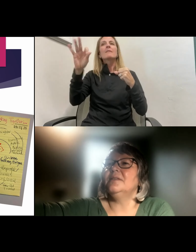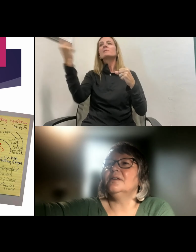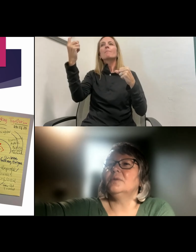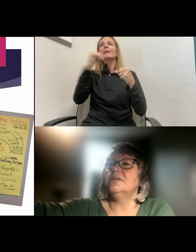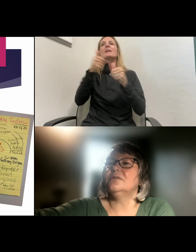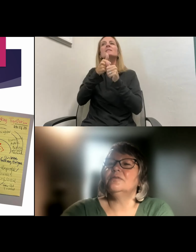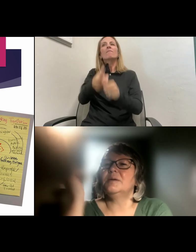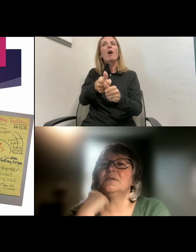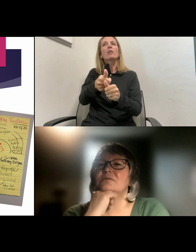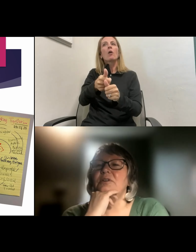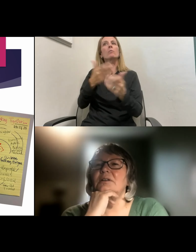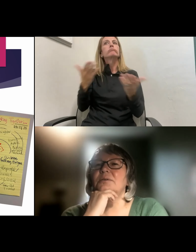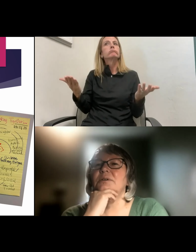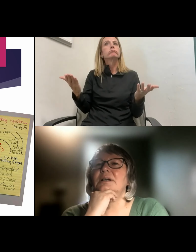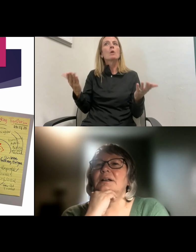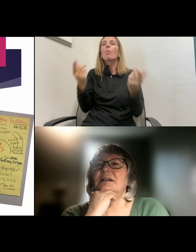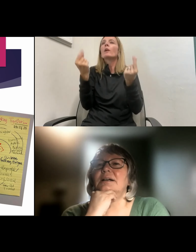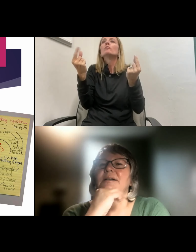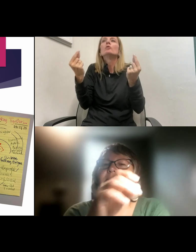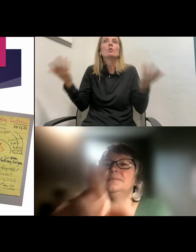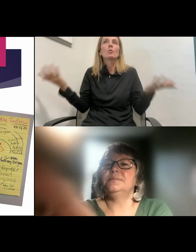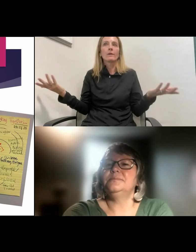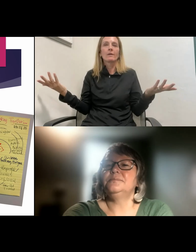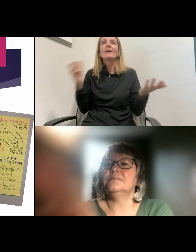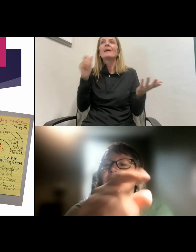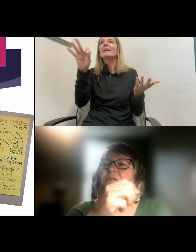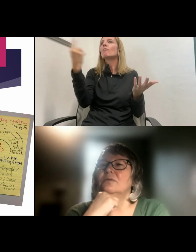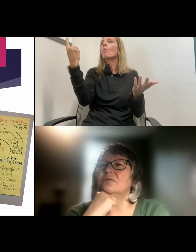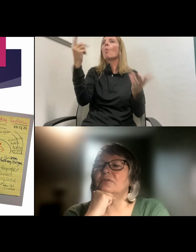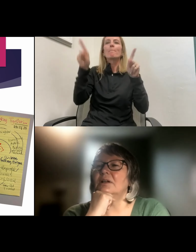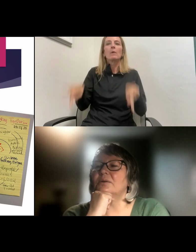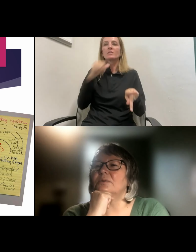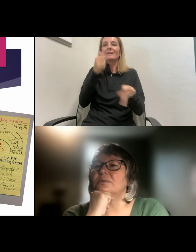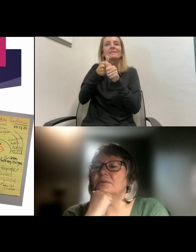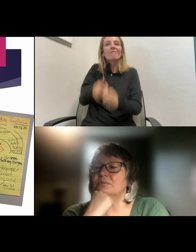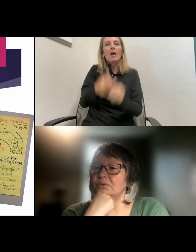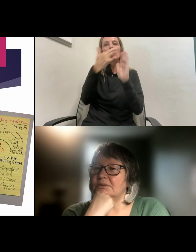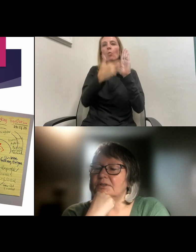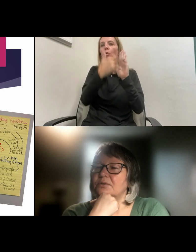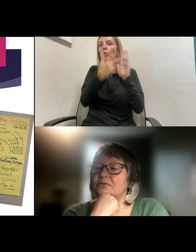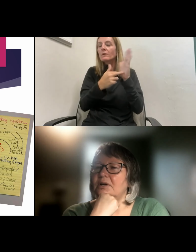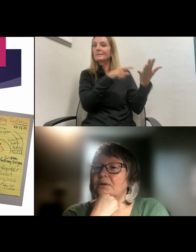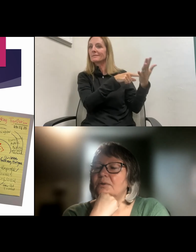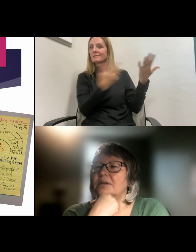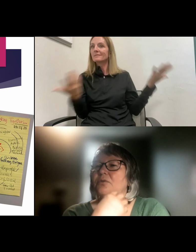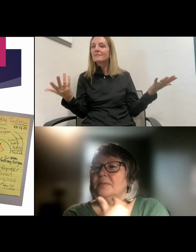there. What do you do if people don't follow…don't follow the rules or don't follow the agreement